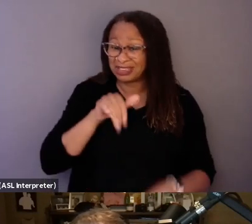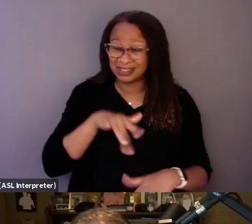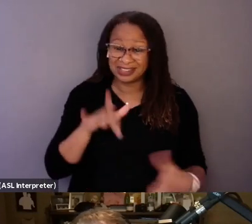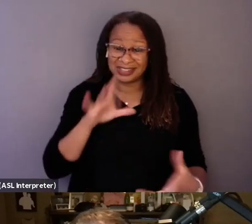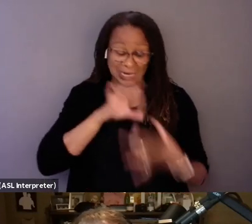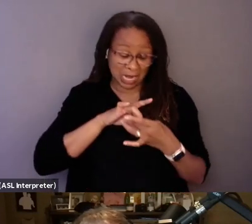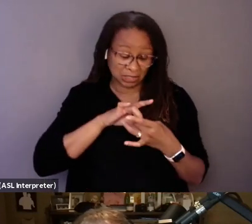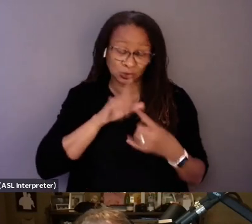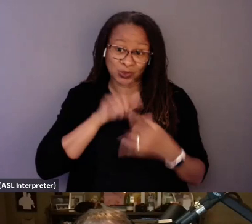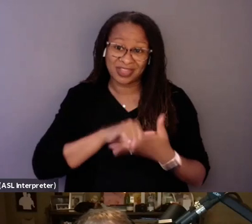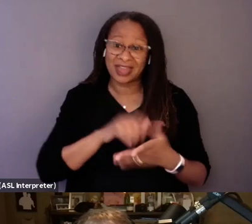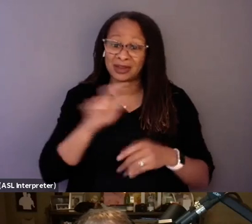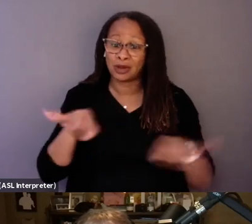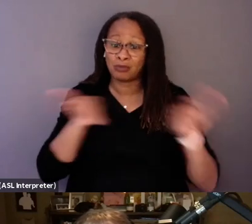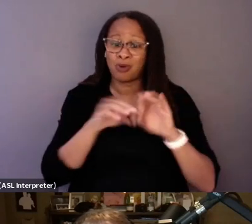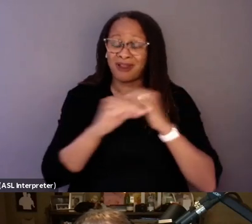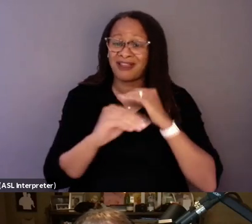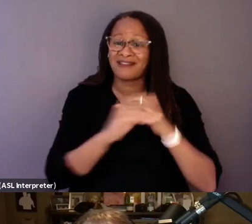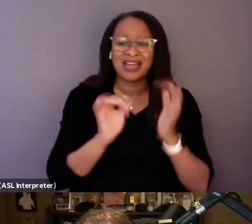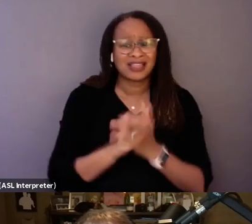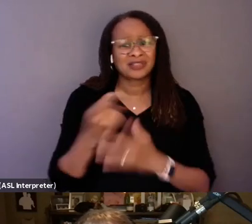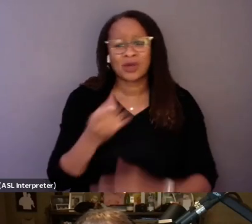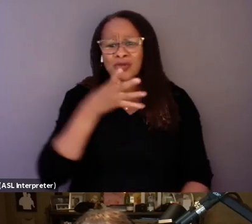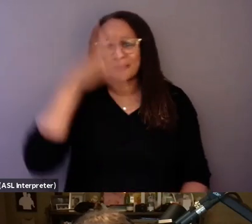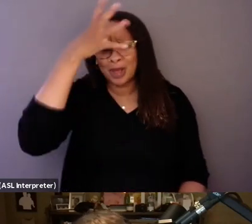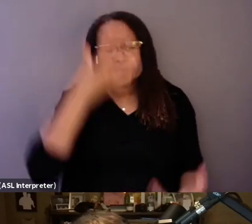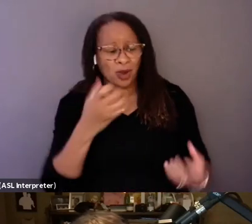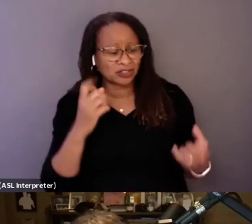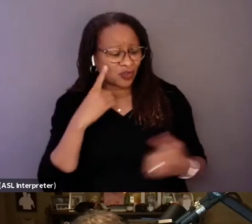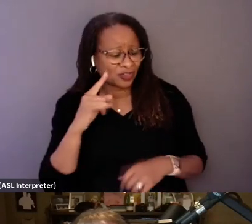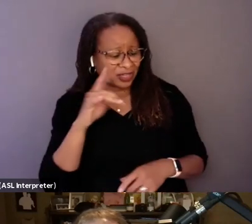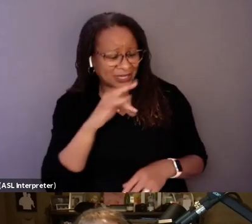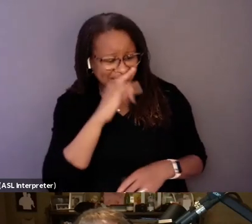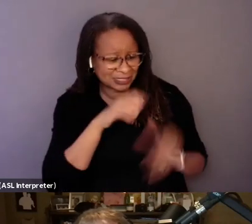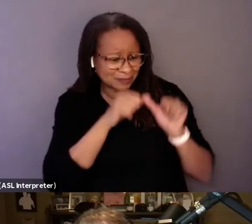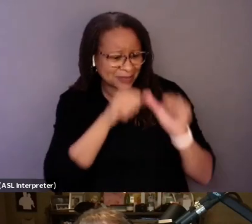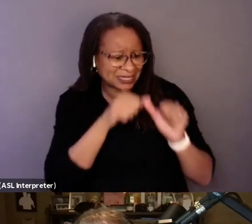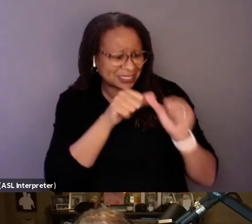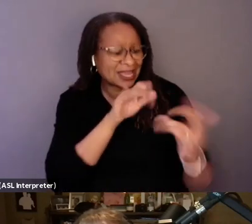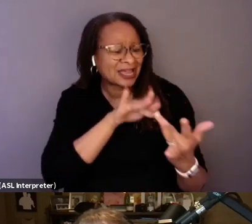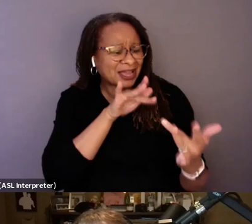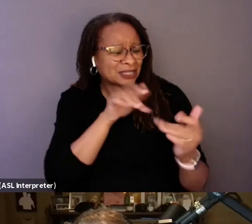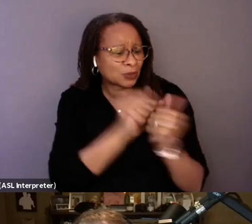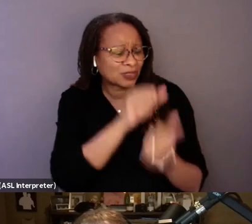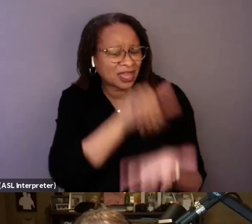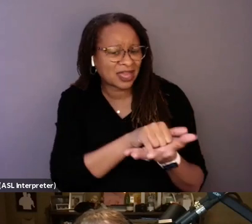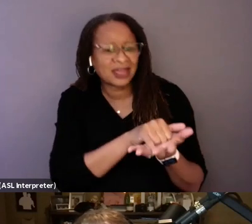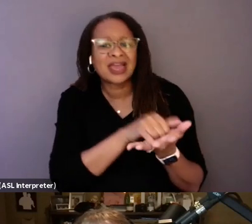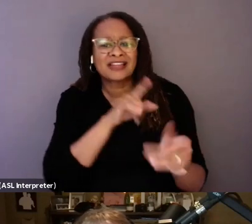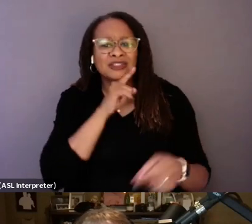on some important level, it's all a parent wants is for their kids to be able to maintain contact with that colestant state- - Right, absolutely.